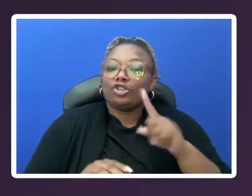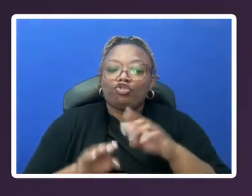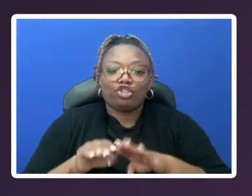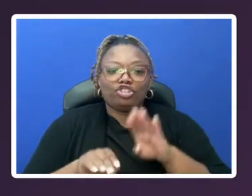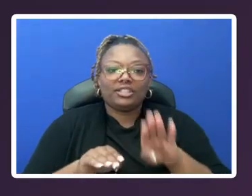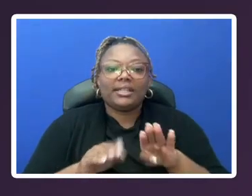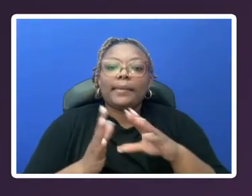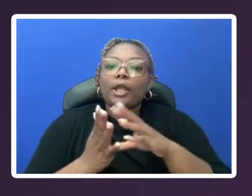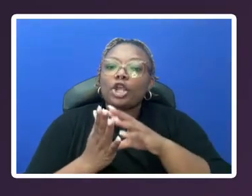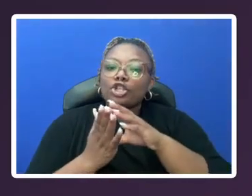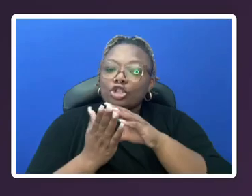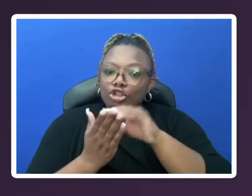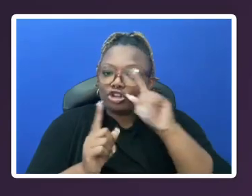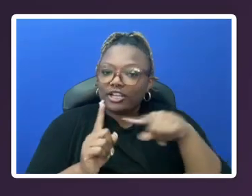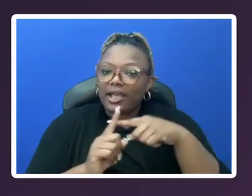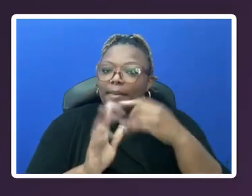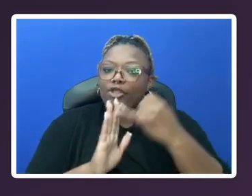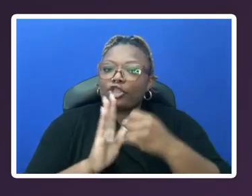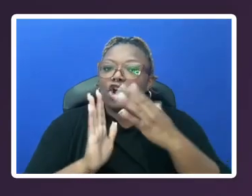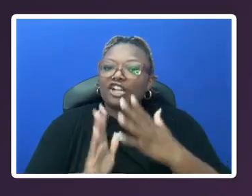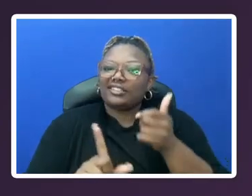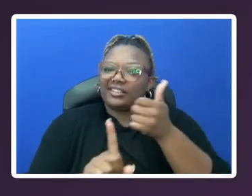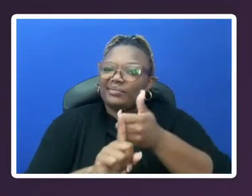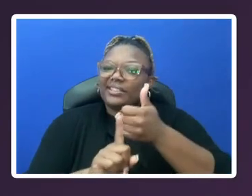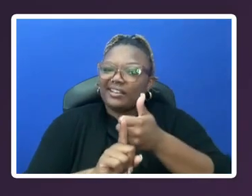Yadira Hadlett: